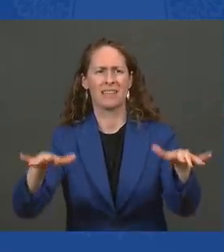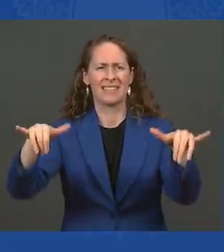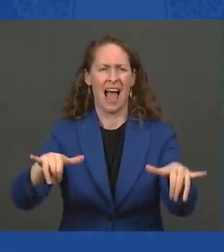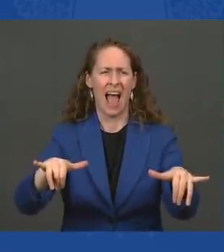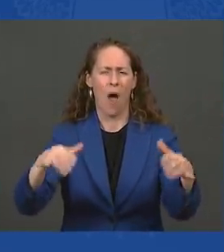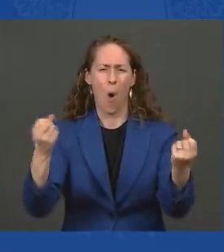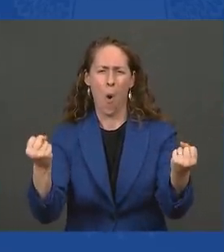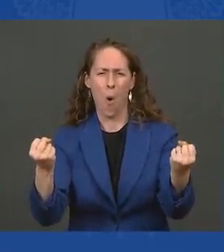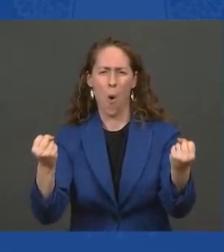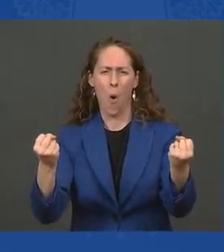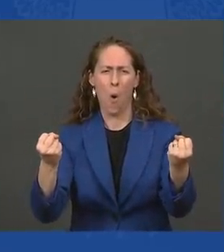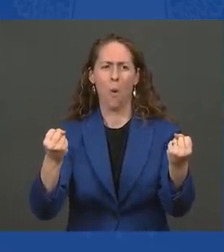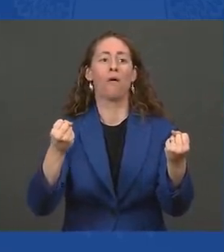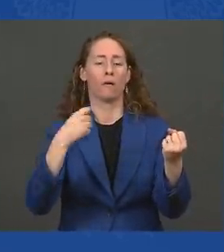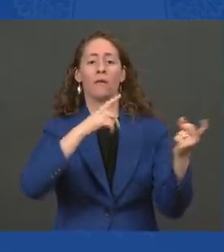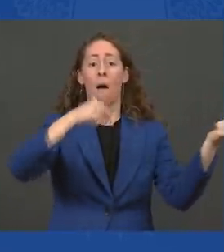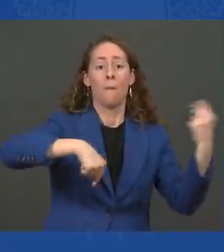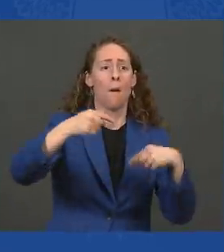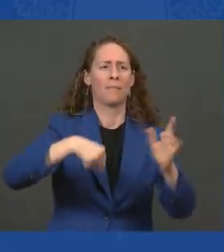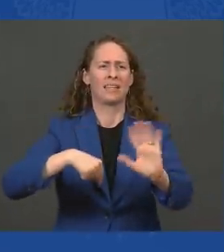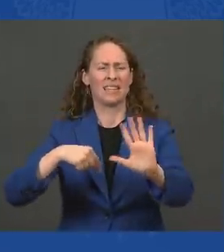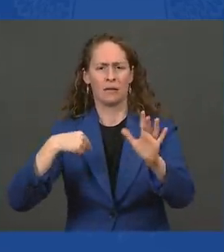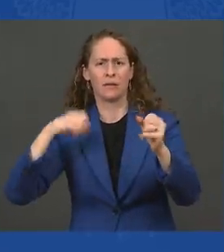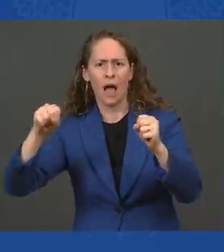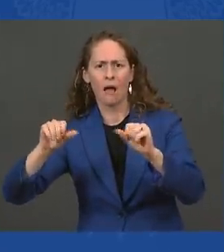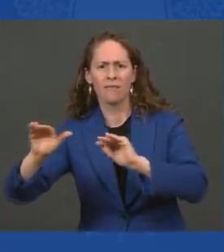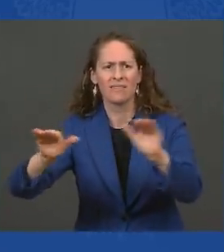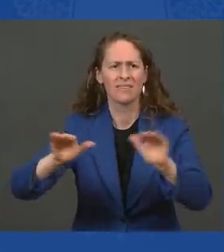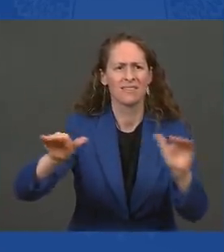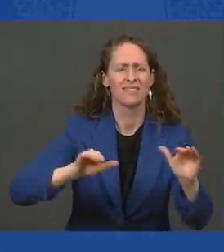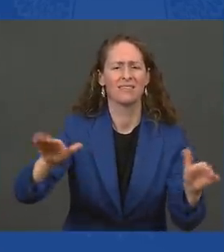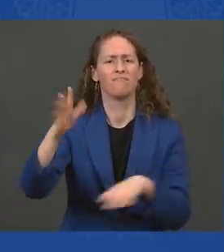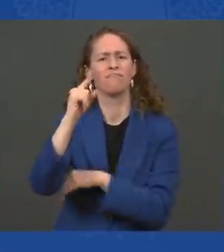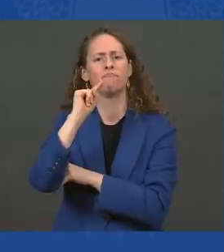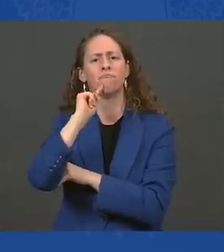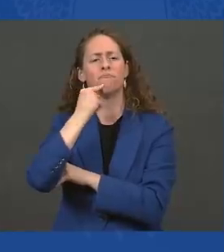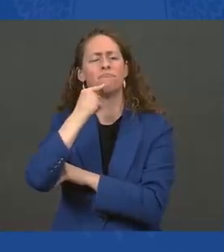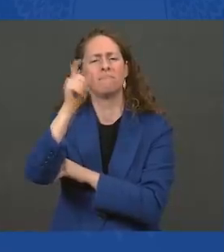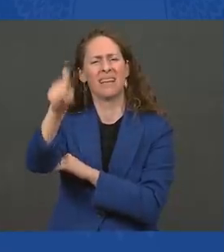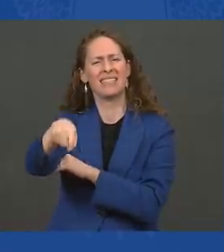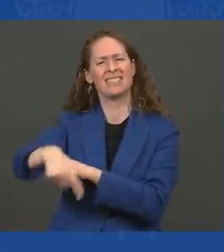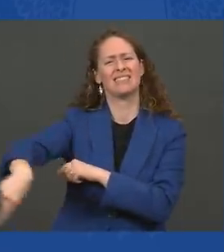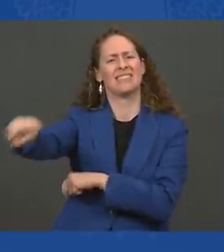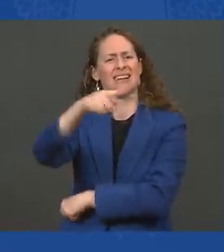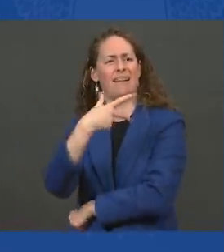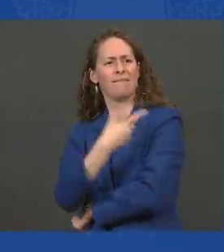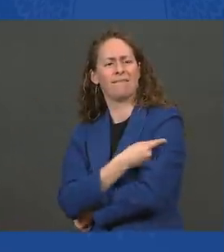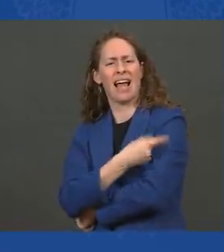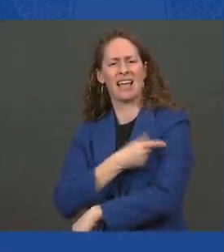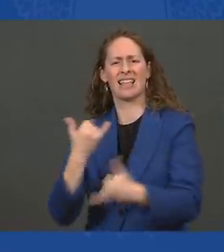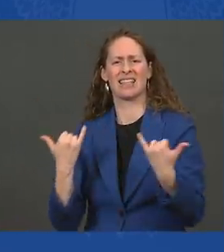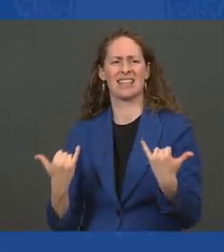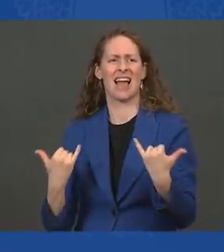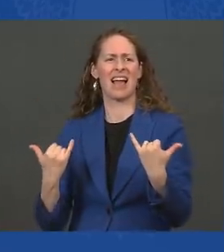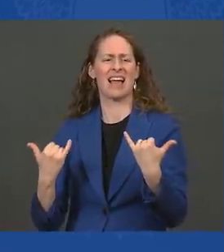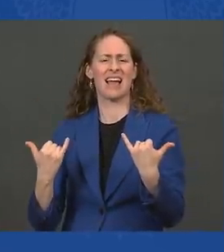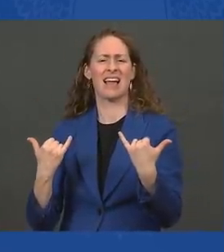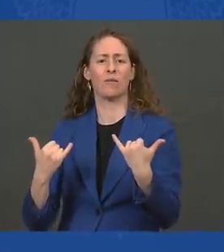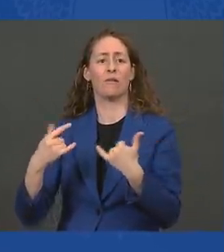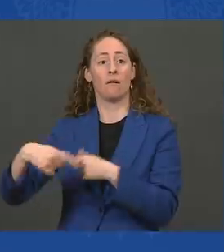you have to get your vaccine. You have to get the shot. You have to get the -- get the booster if you're -- Sooner or later, we're going to see cases